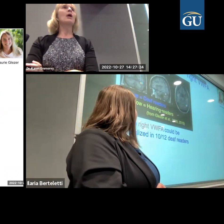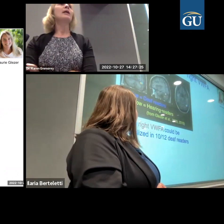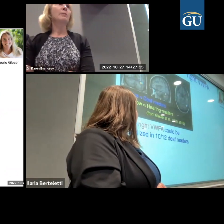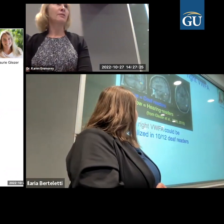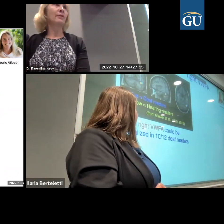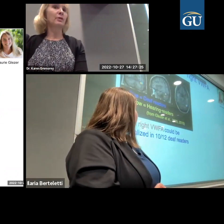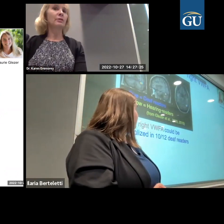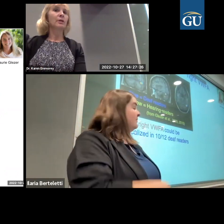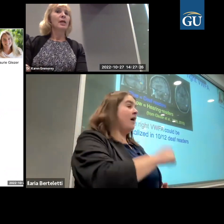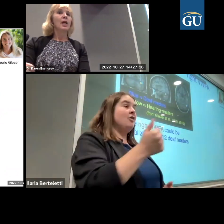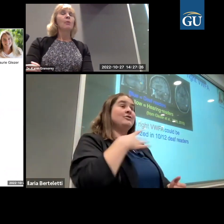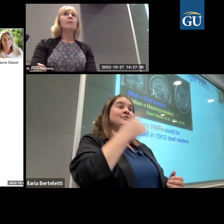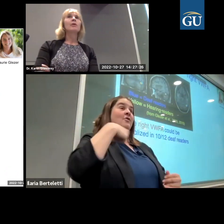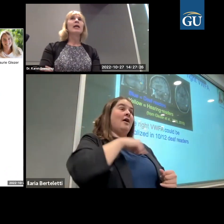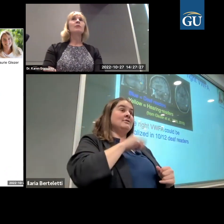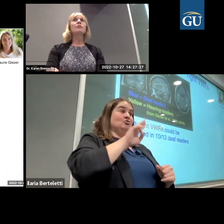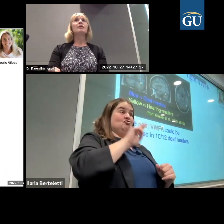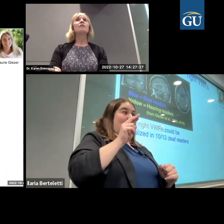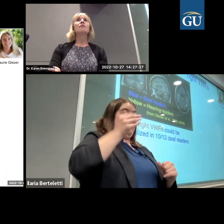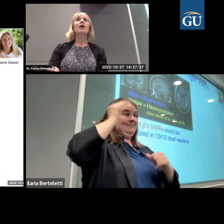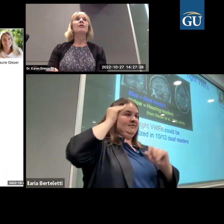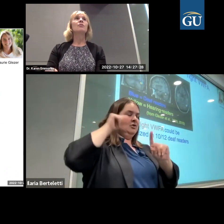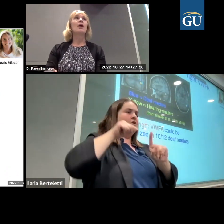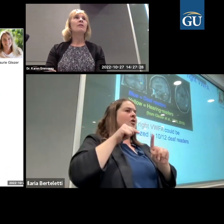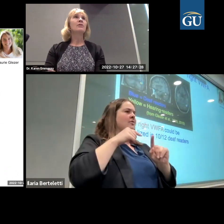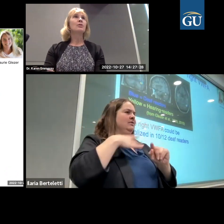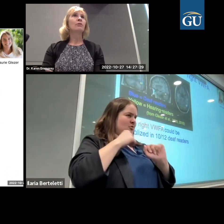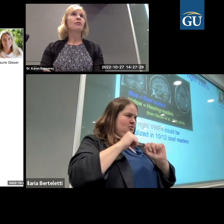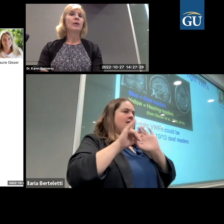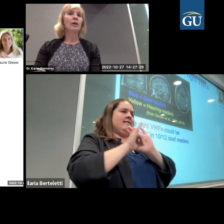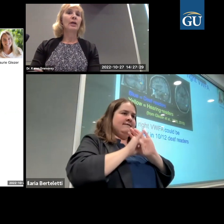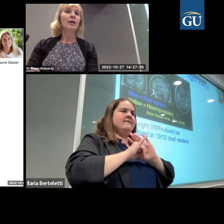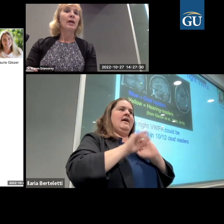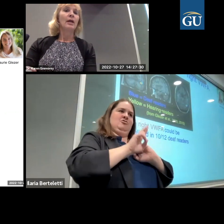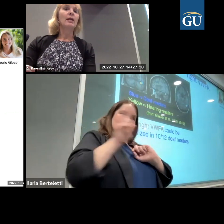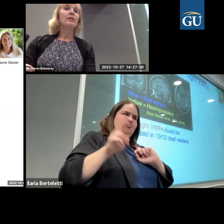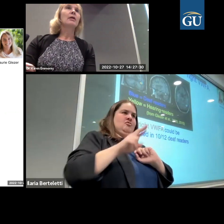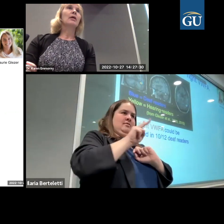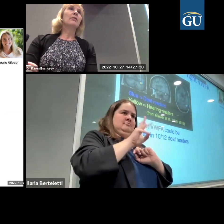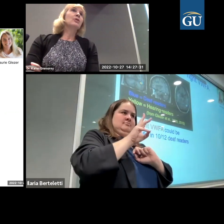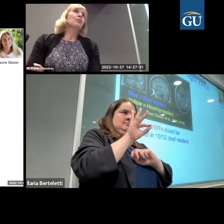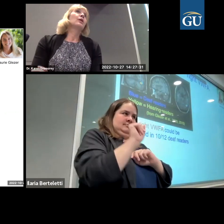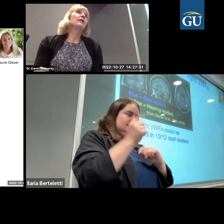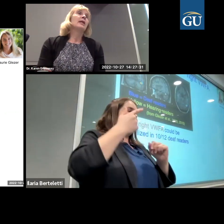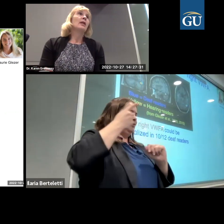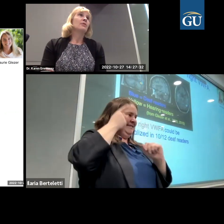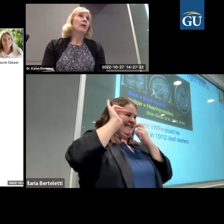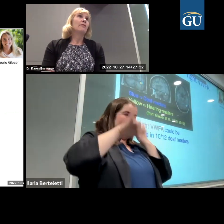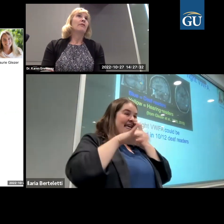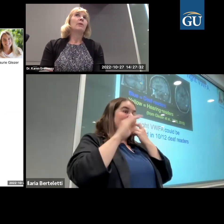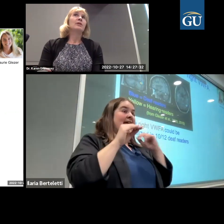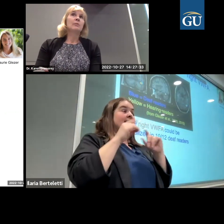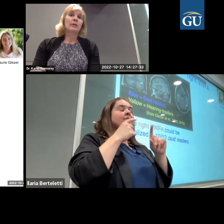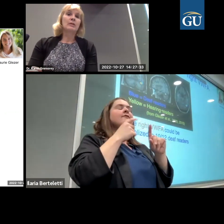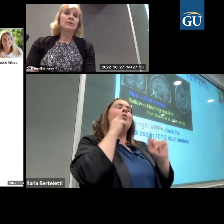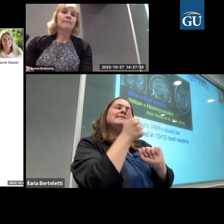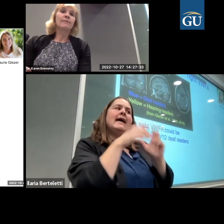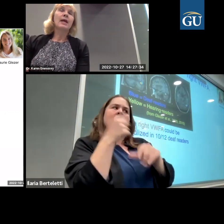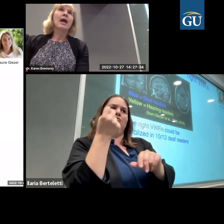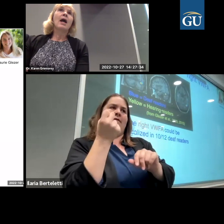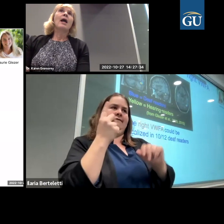This is a little bit different than studies that have been done with hearing readers where it's often very difficult to see the right visual word from area, so it can't be identified or localized